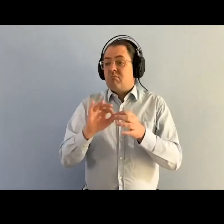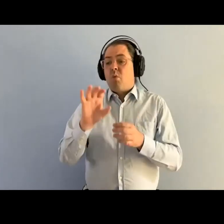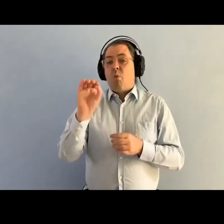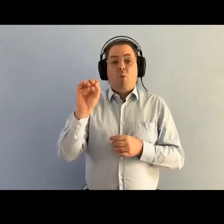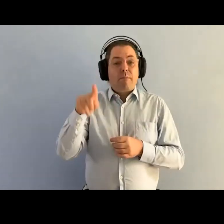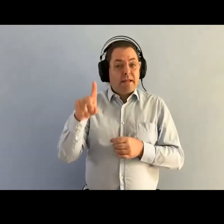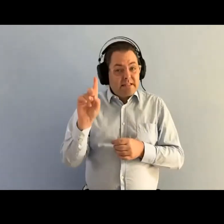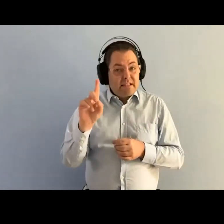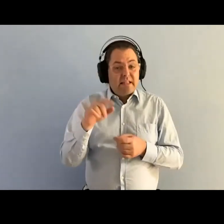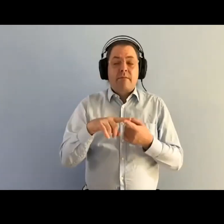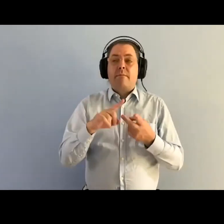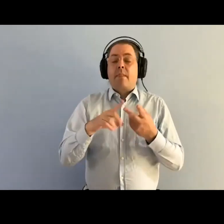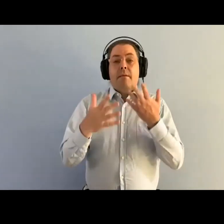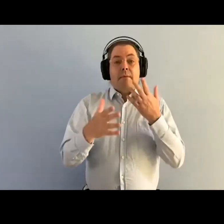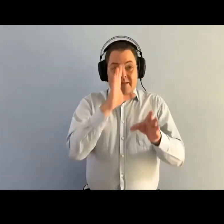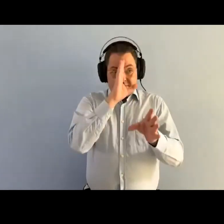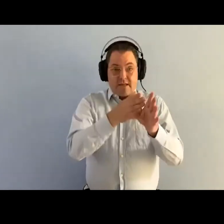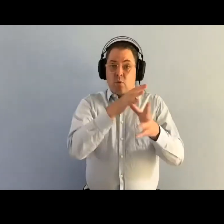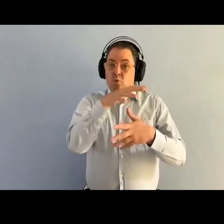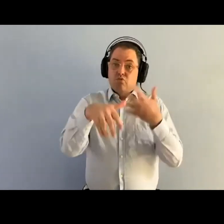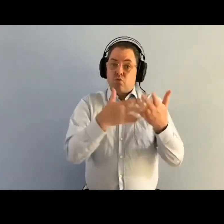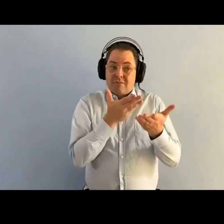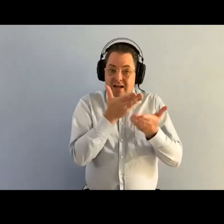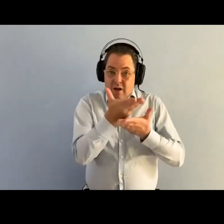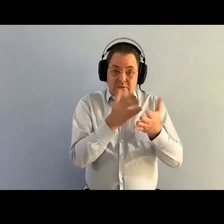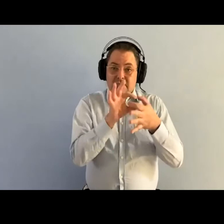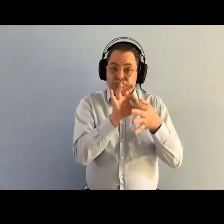accessible information by OPDs